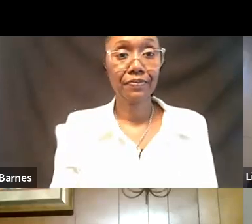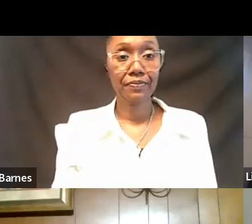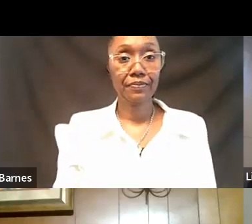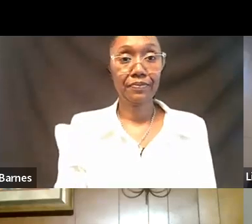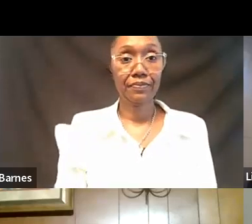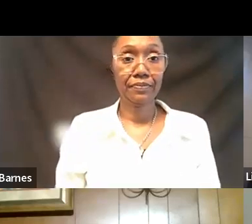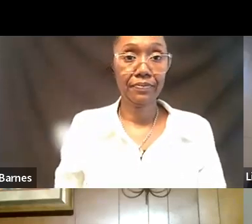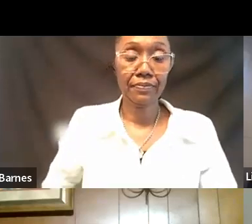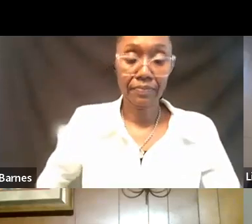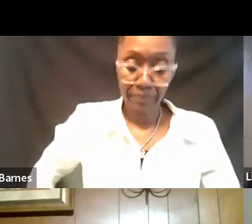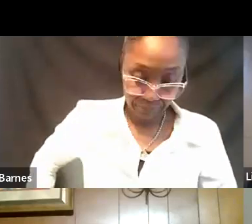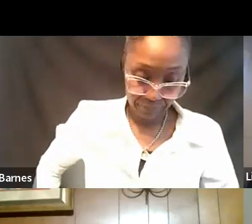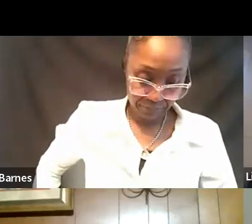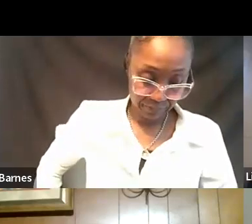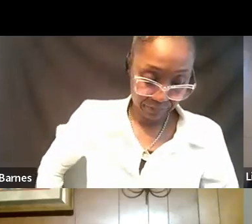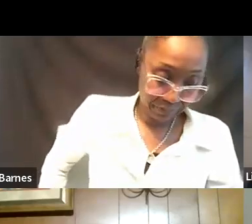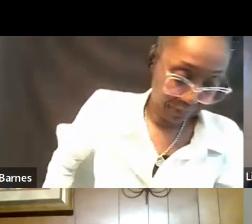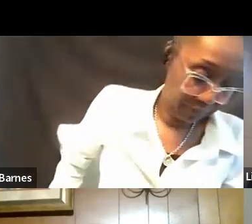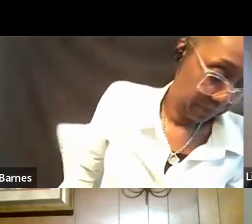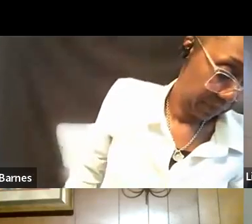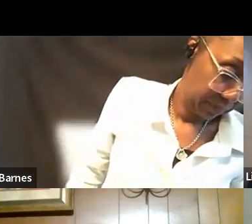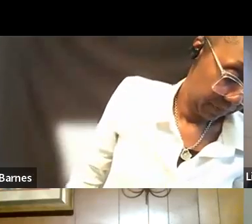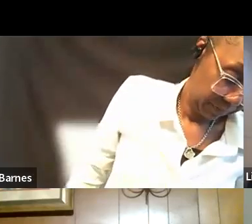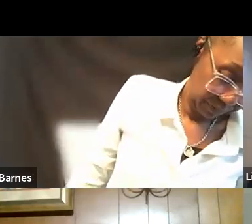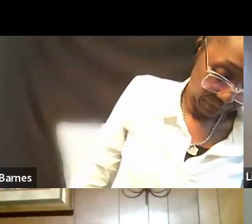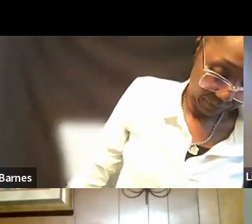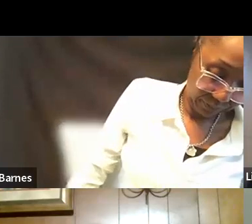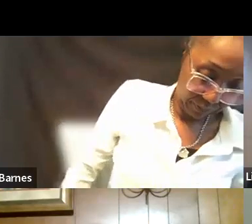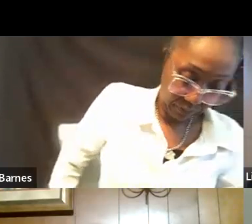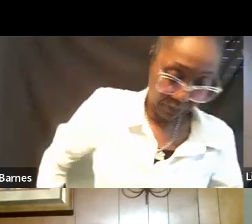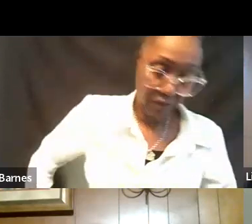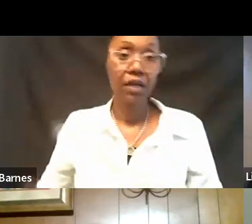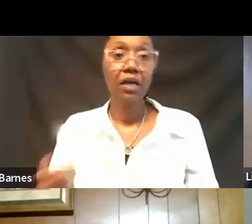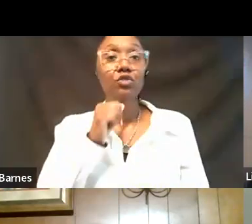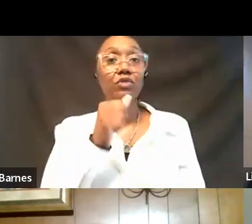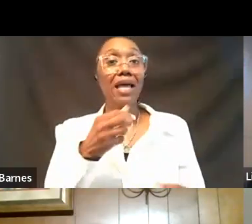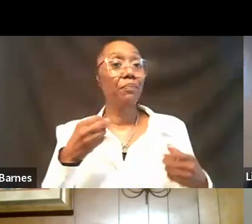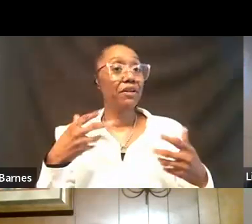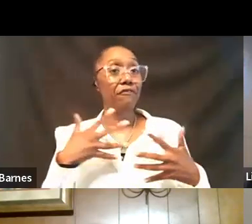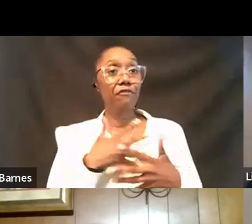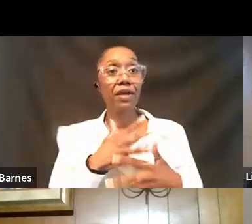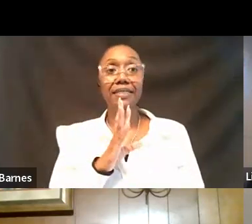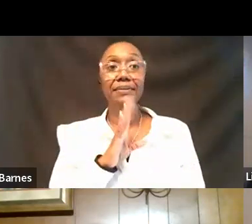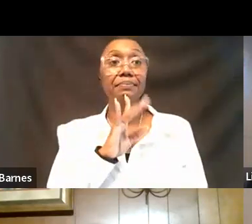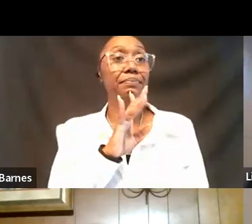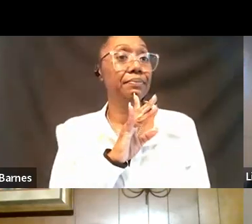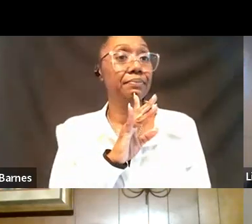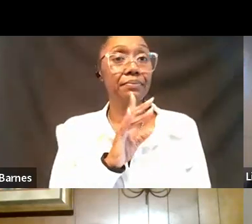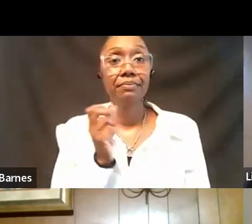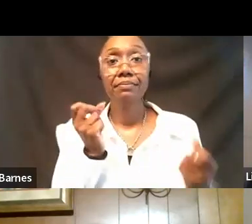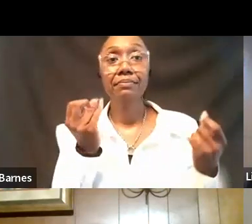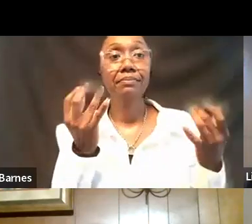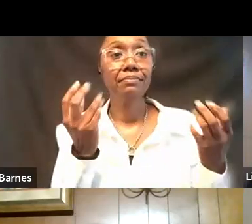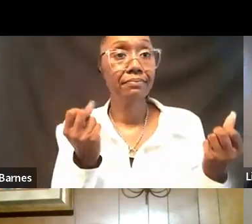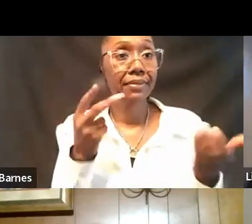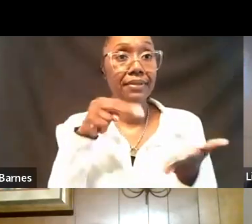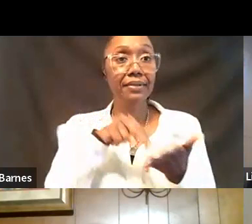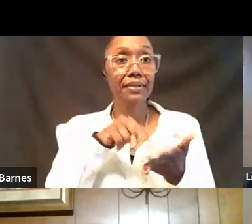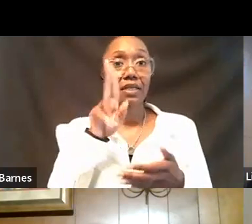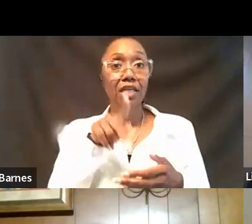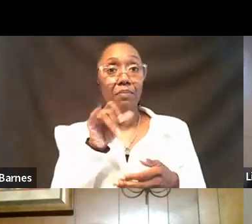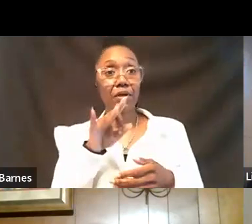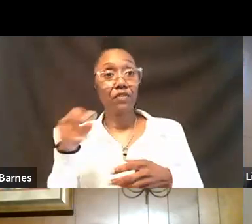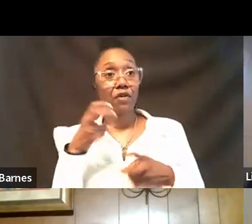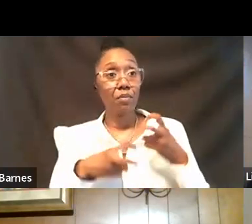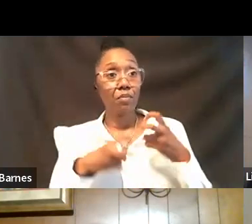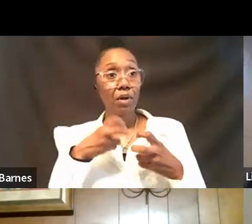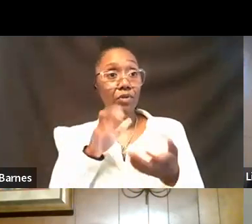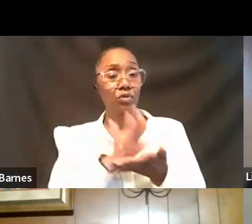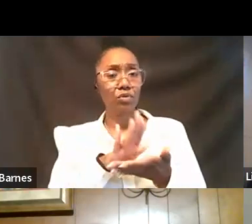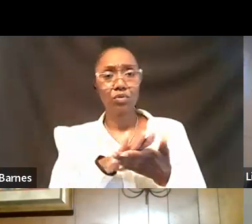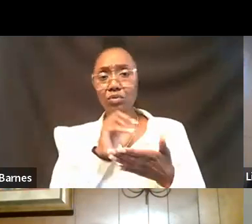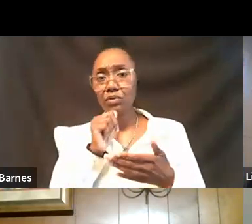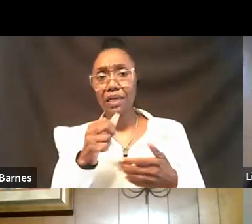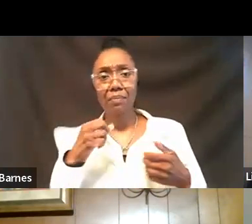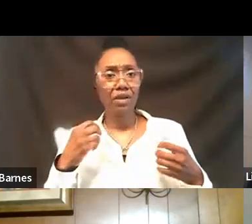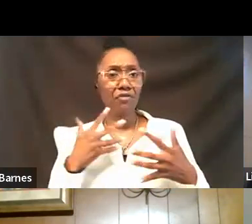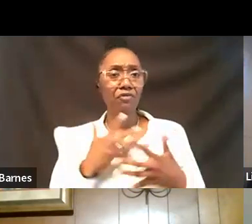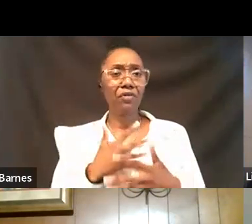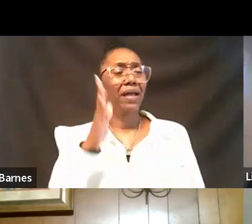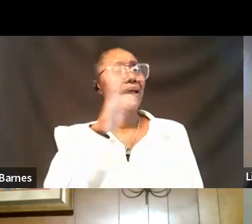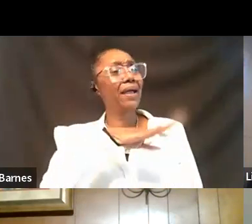With me, I'll say, Don't be afraid to speak up. Like if if you have problems in school, like, Don't be afraid to say, hey, Mom or Dad, like,